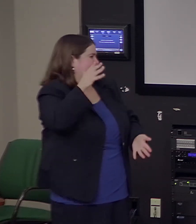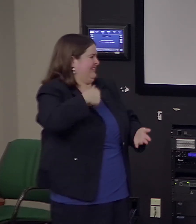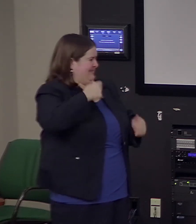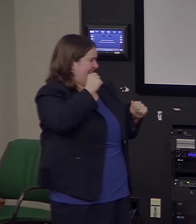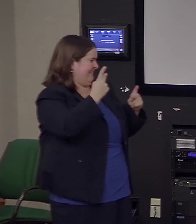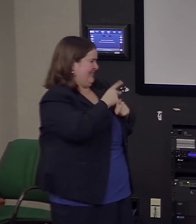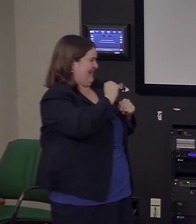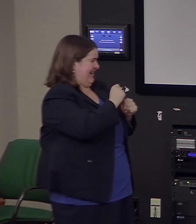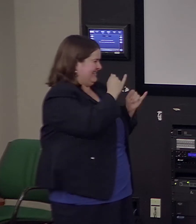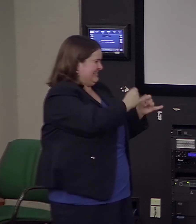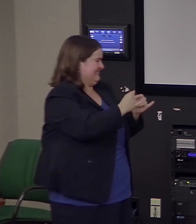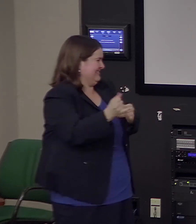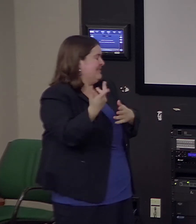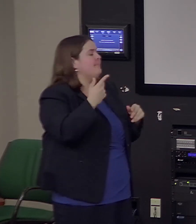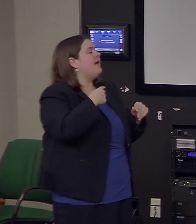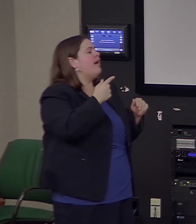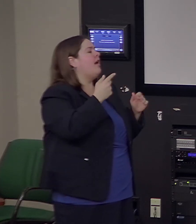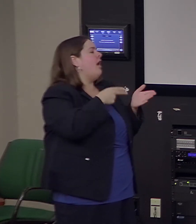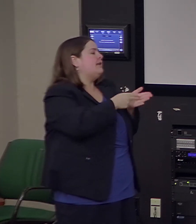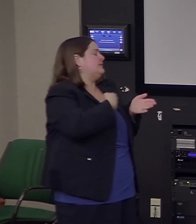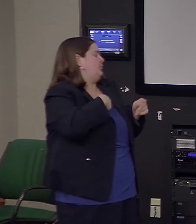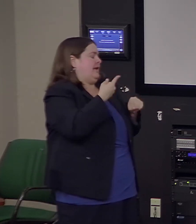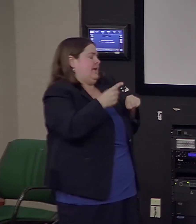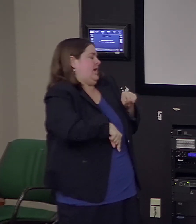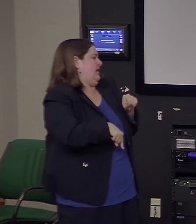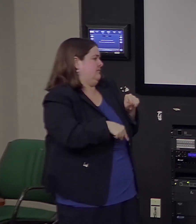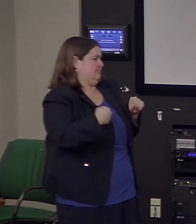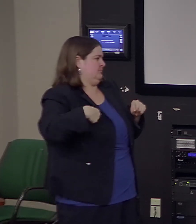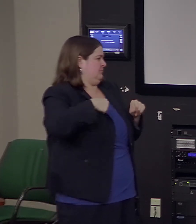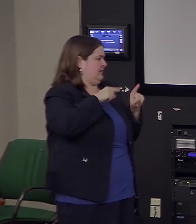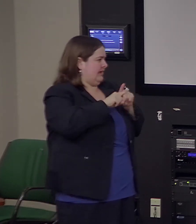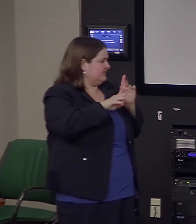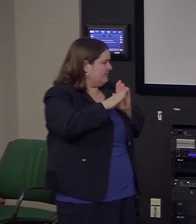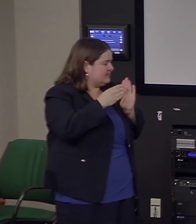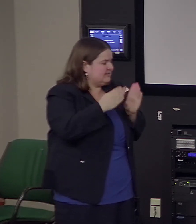But we can't. Because there are so many factors